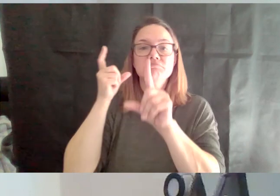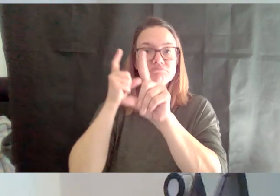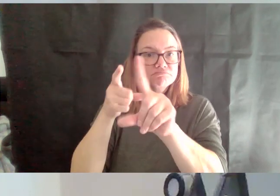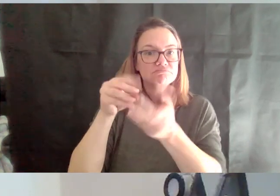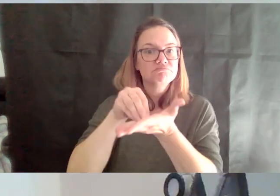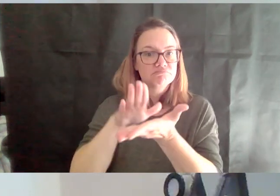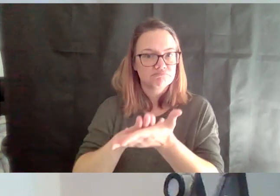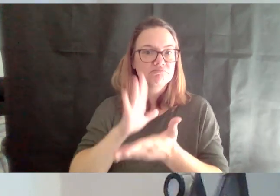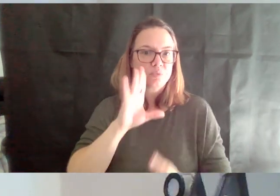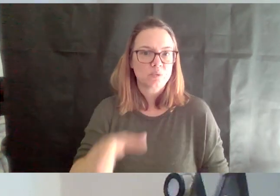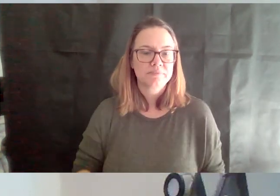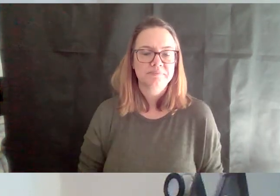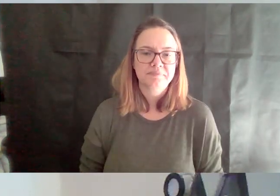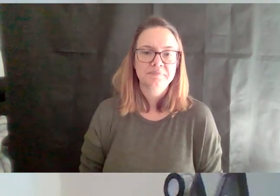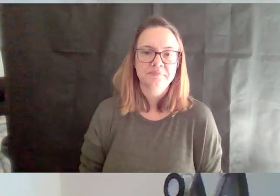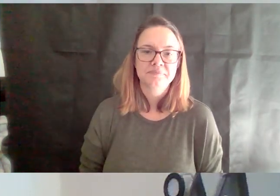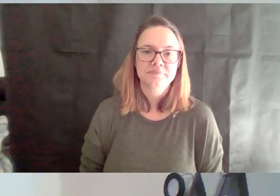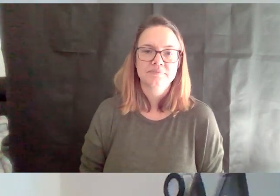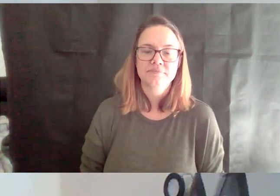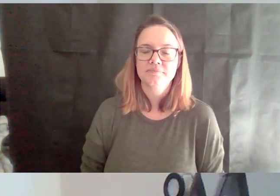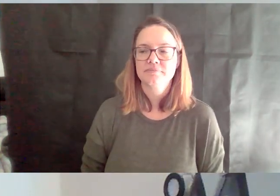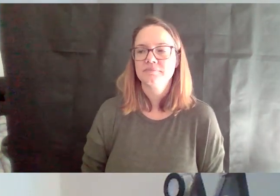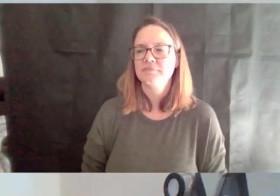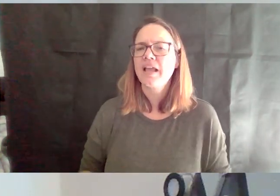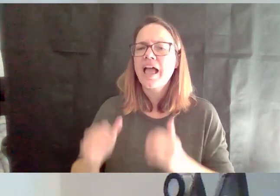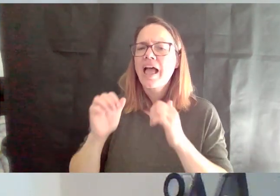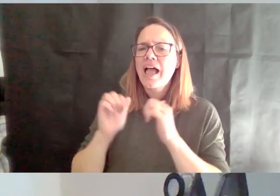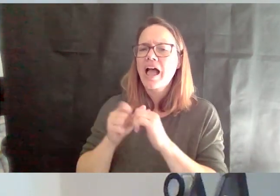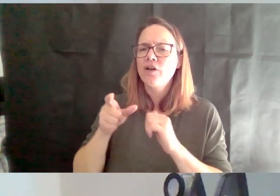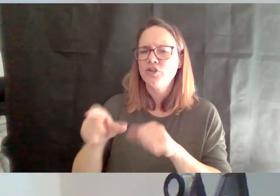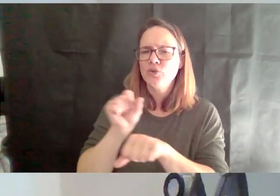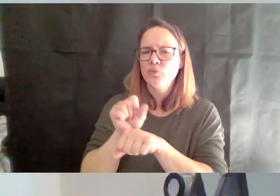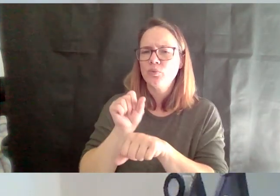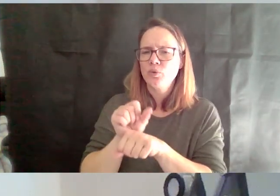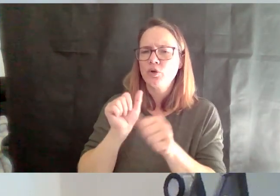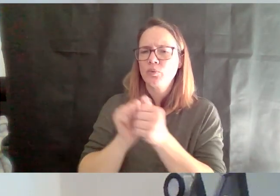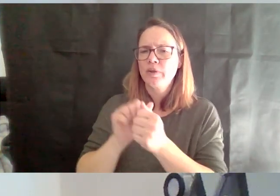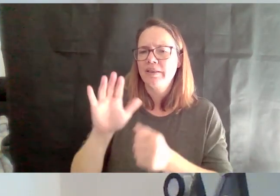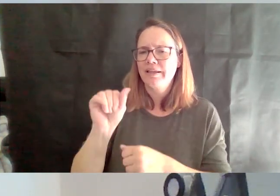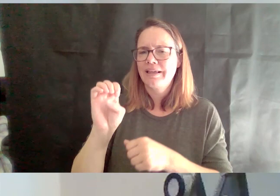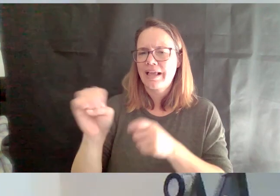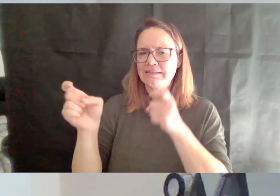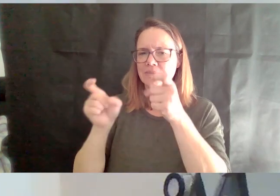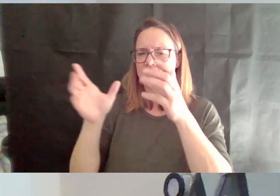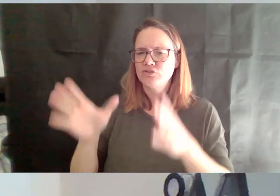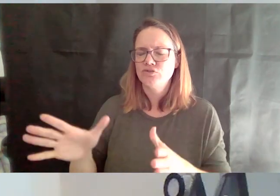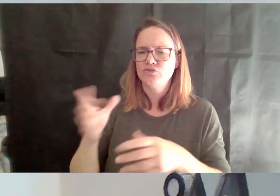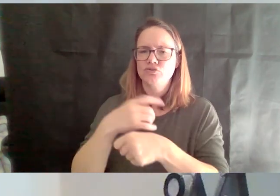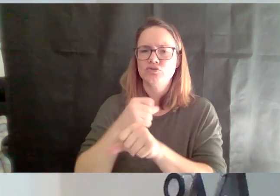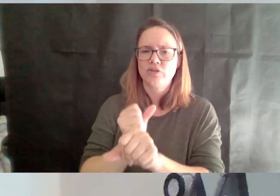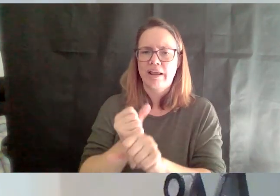Great. Next question is, how do you work with case managers to help people create healthy financial habits?